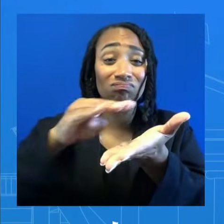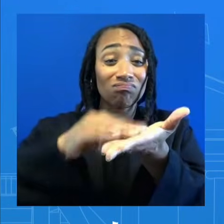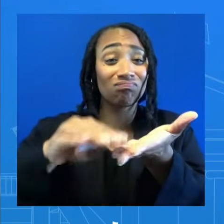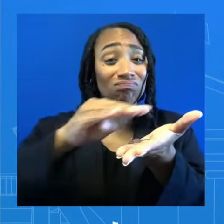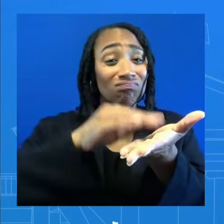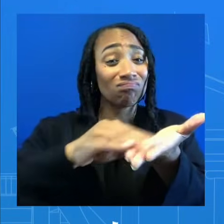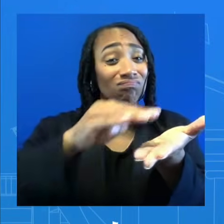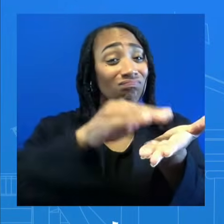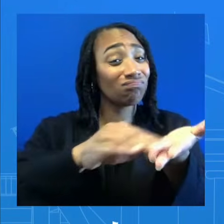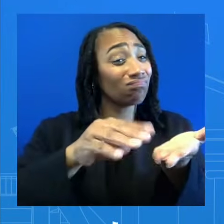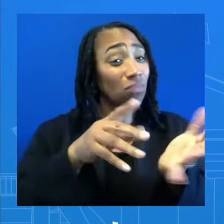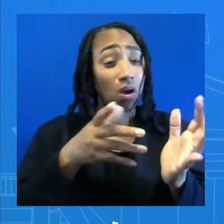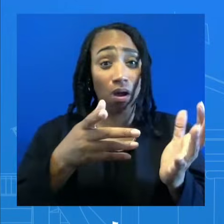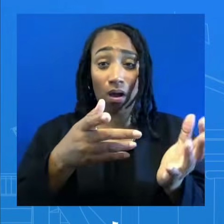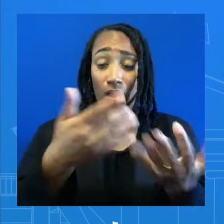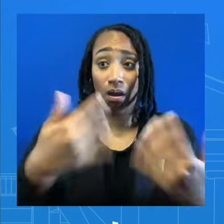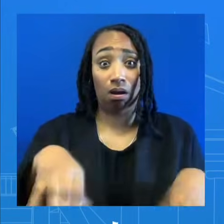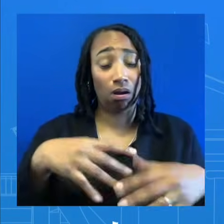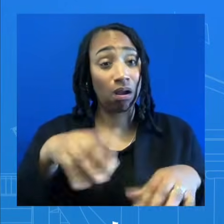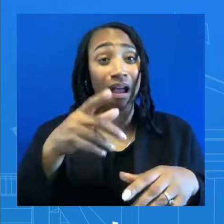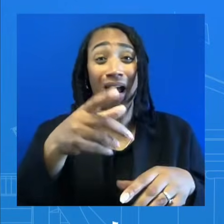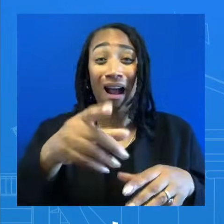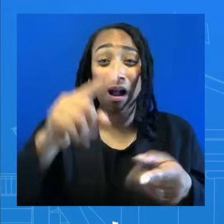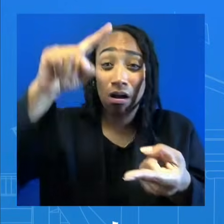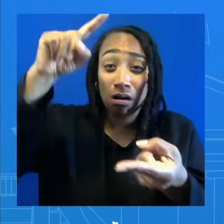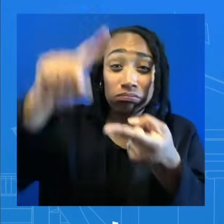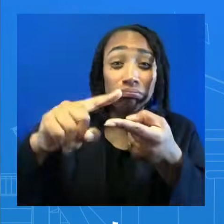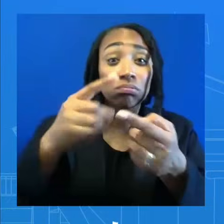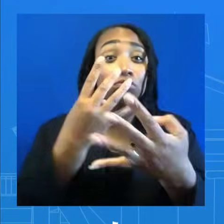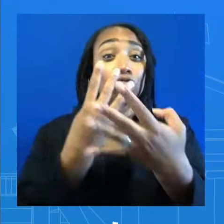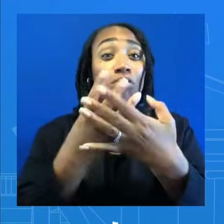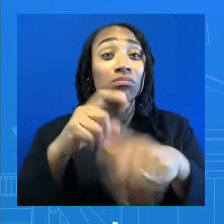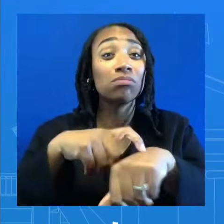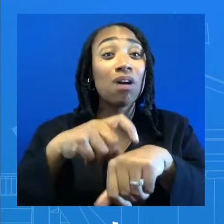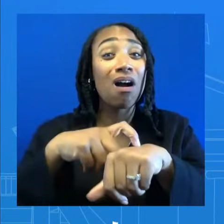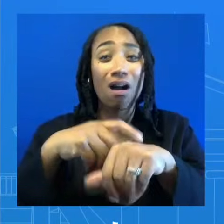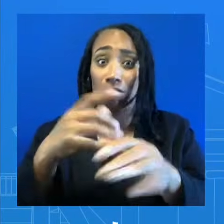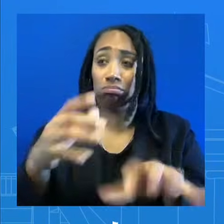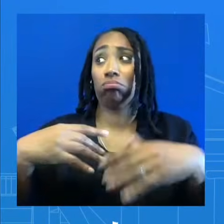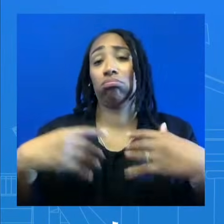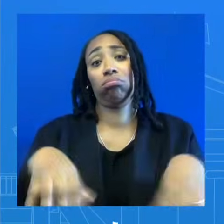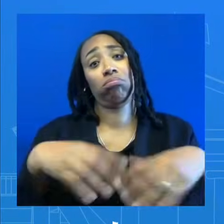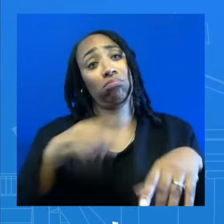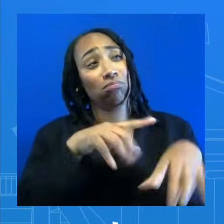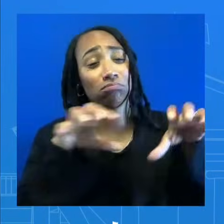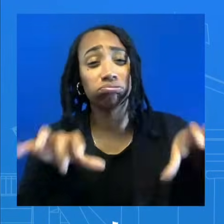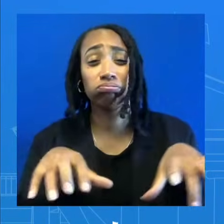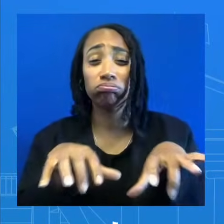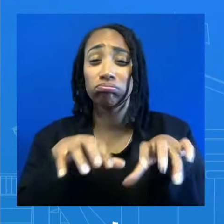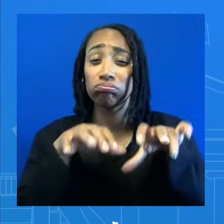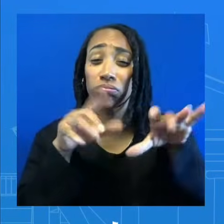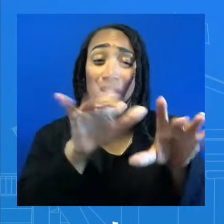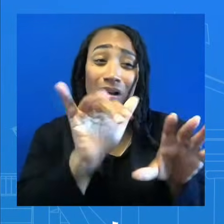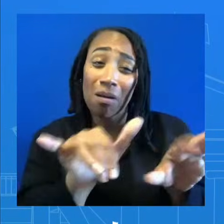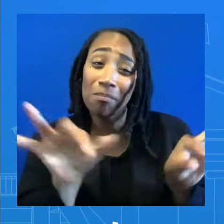And he'll certainly have more news to share in this -- in this area -- in the clemency space, obviously, in the near future.